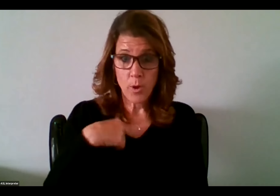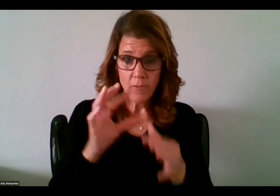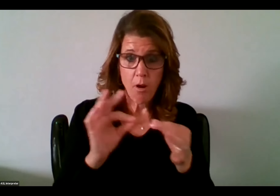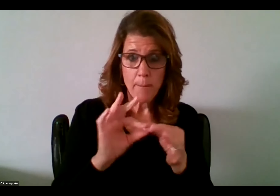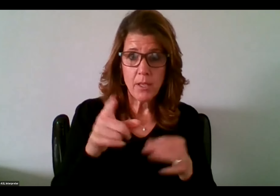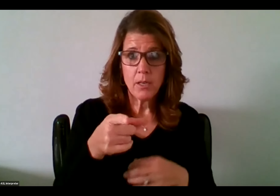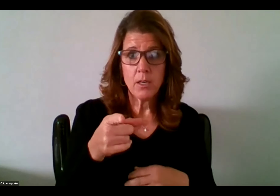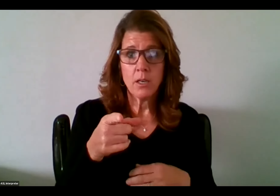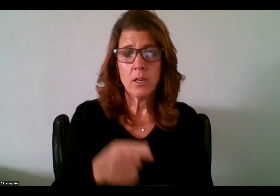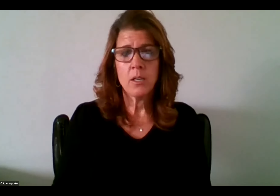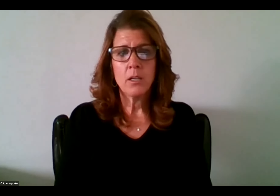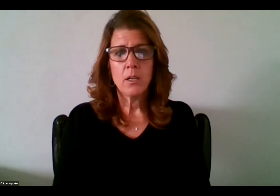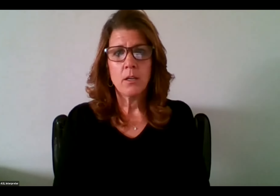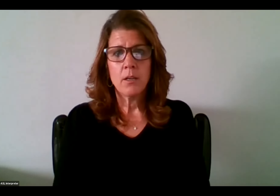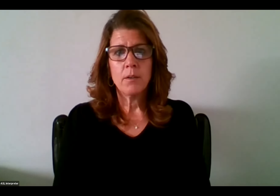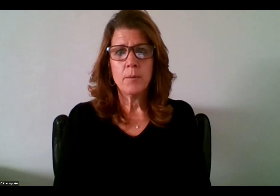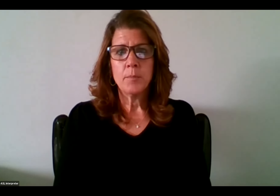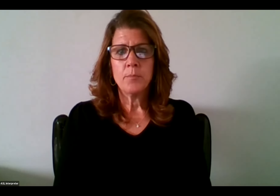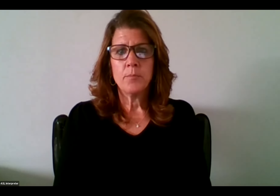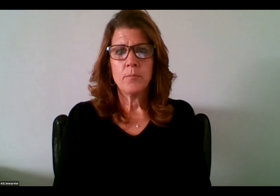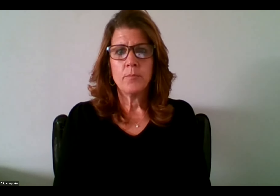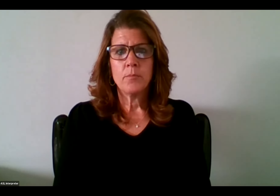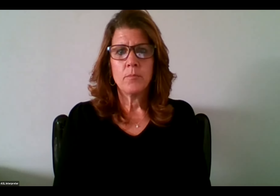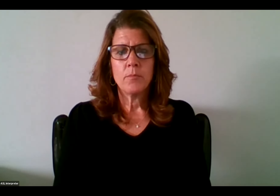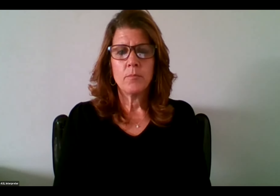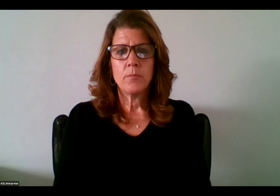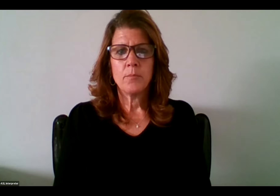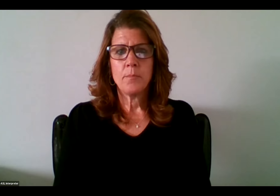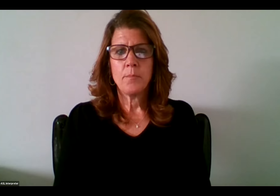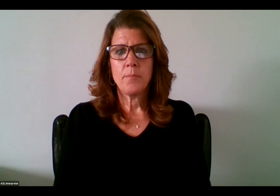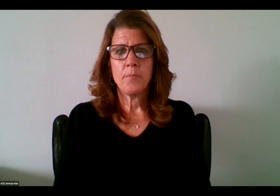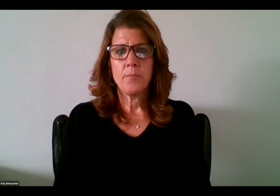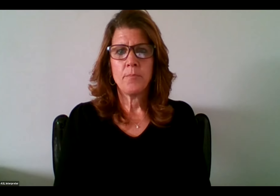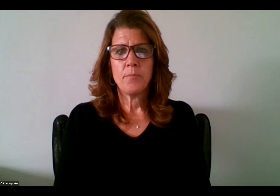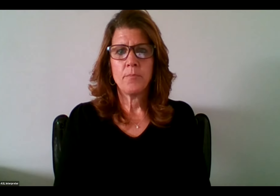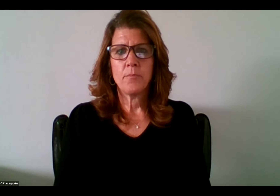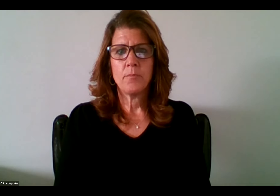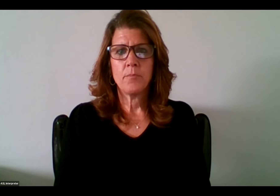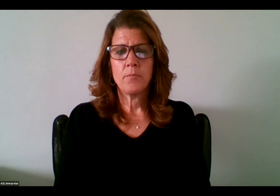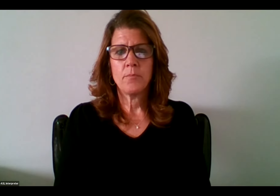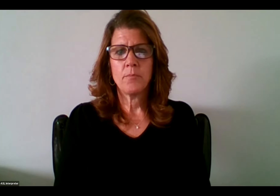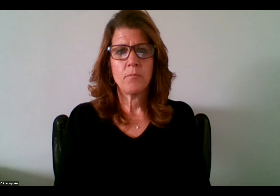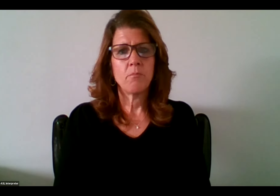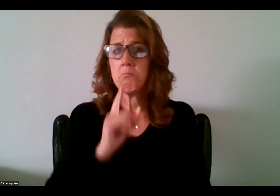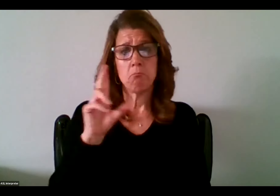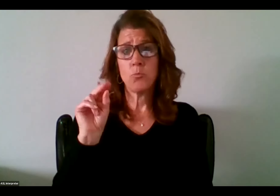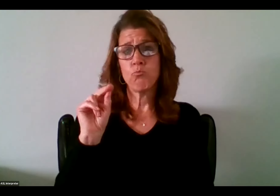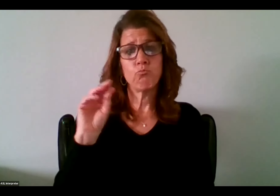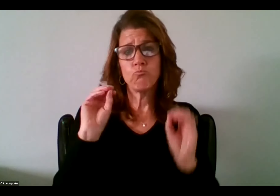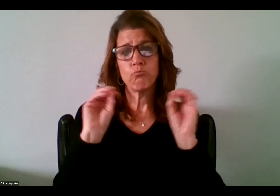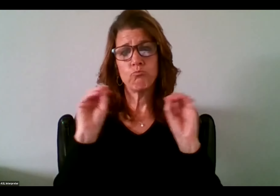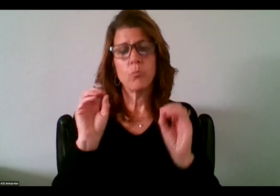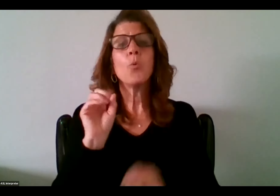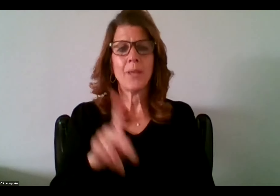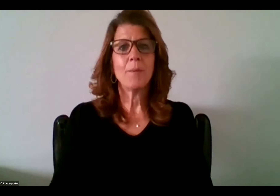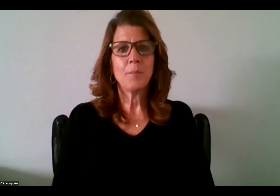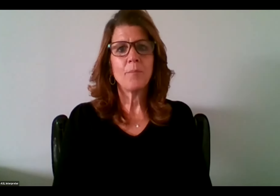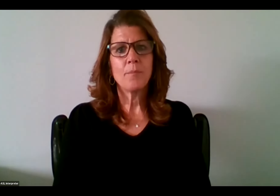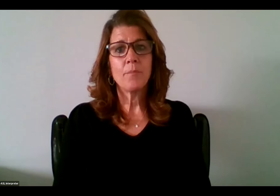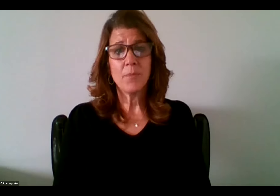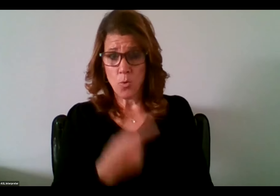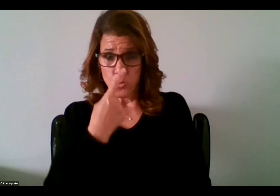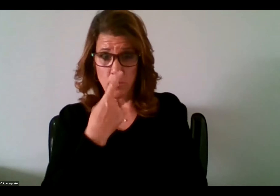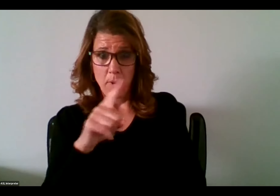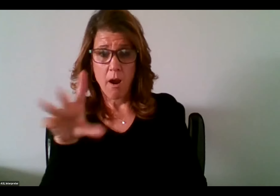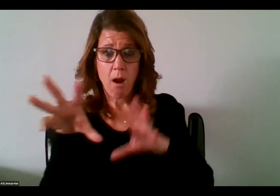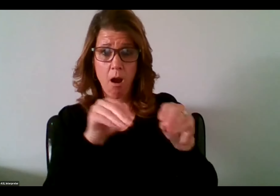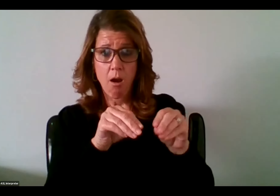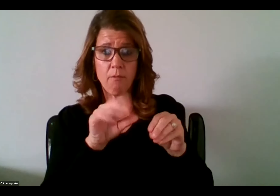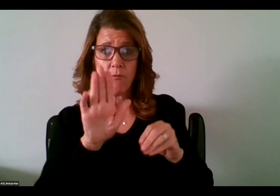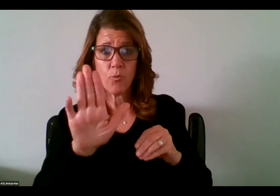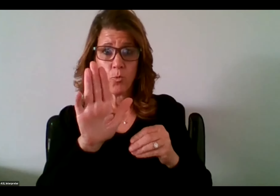No. >> May I ask you turn off your video and when